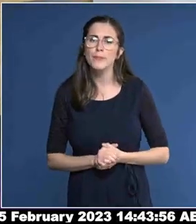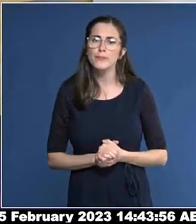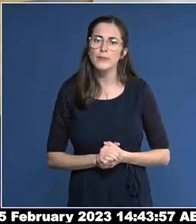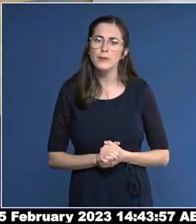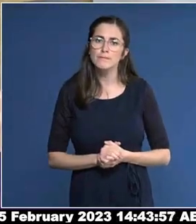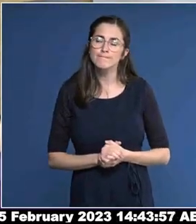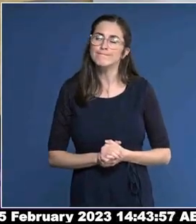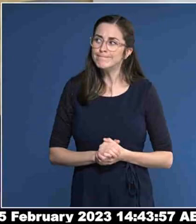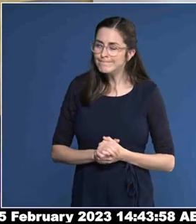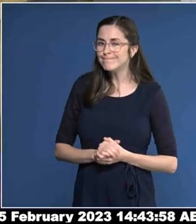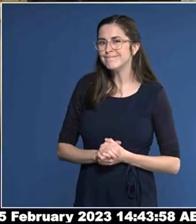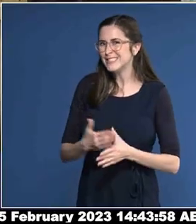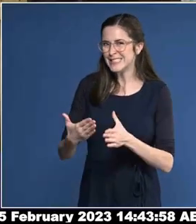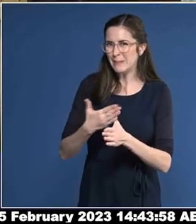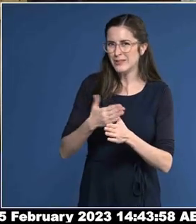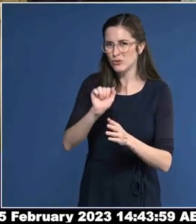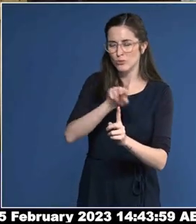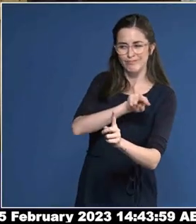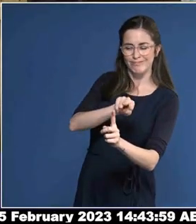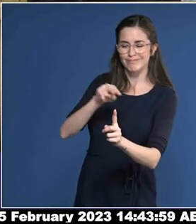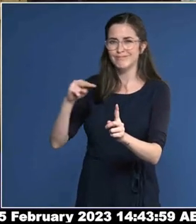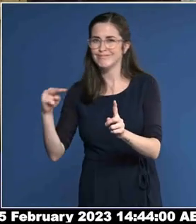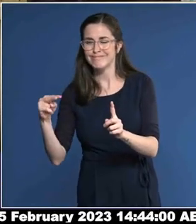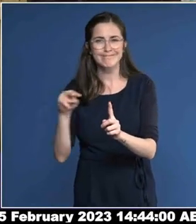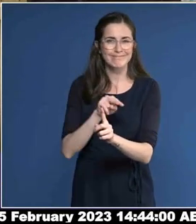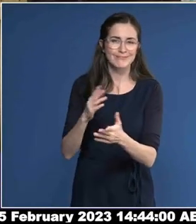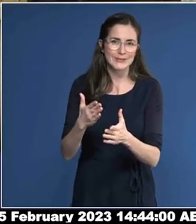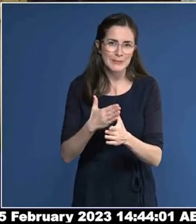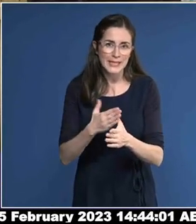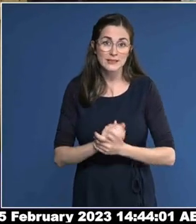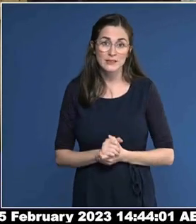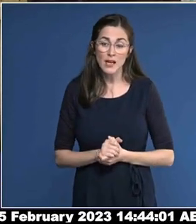Certainly when it comes to our workers, it is exactly the same as my colleague said.